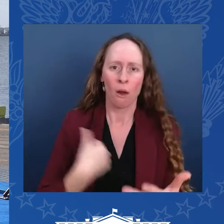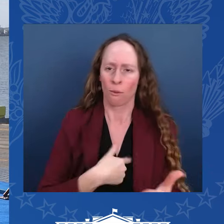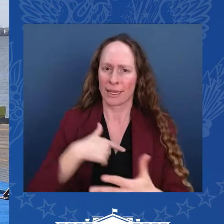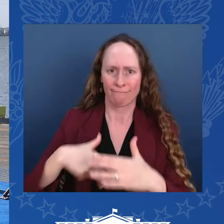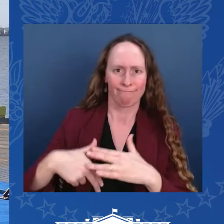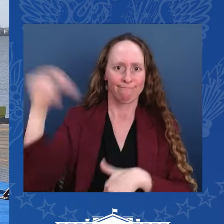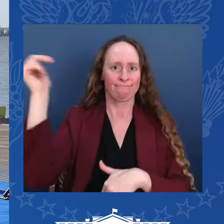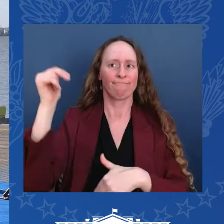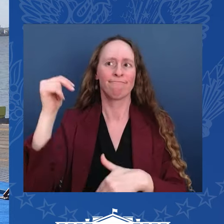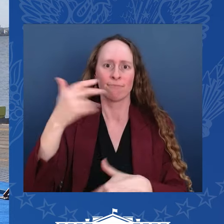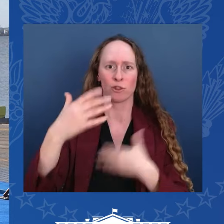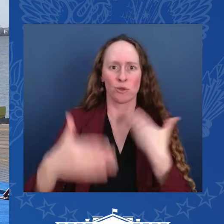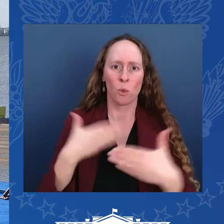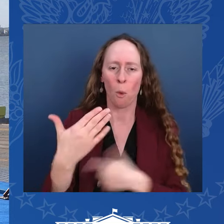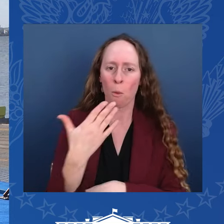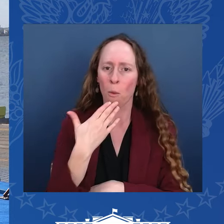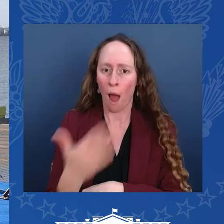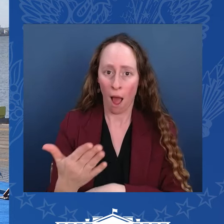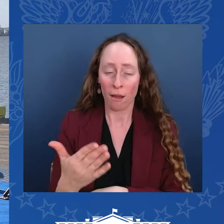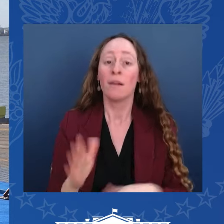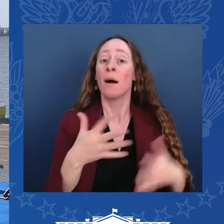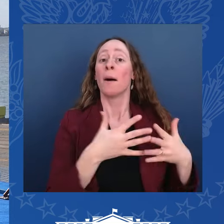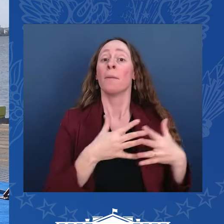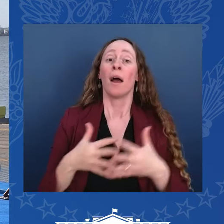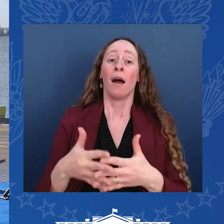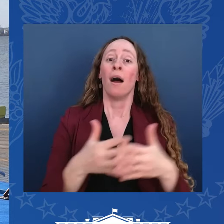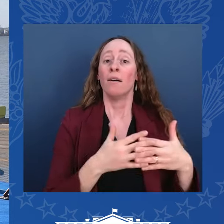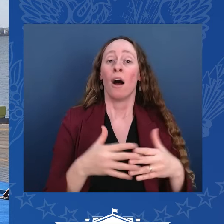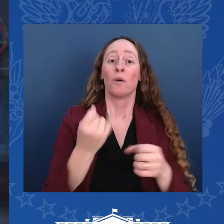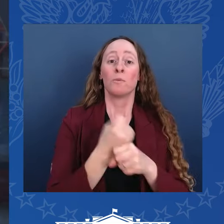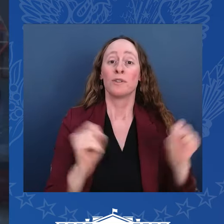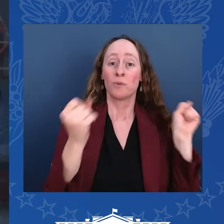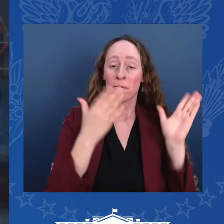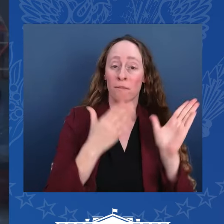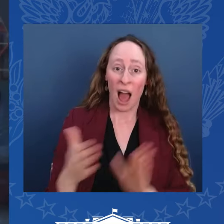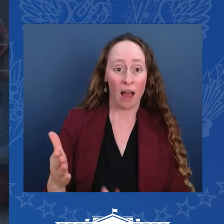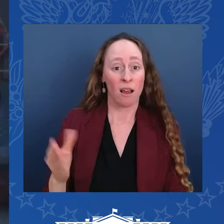voted for, I might add, all those conversions. Delivering immediate economic relief to those